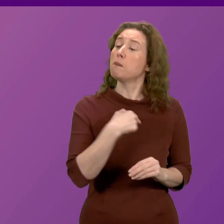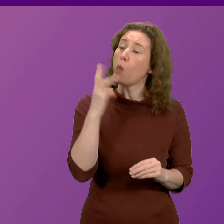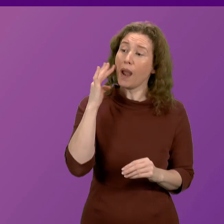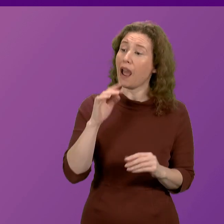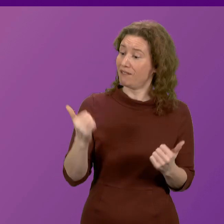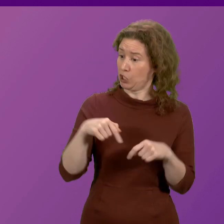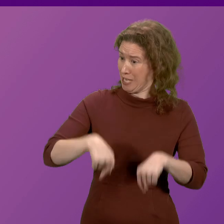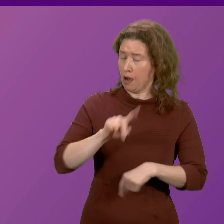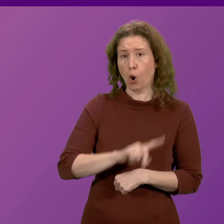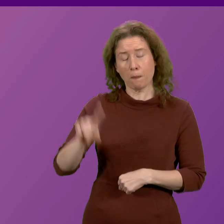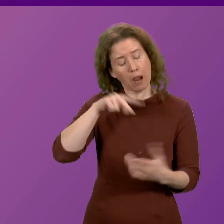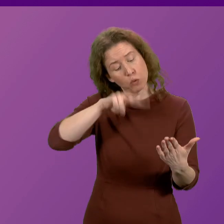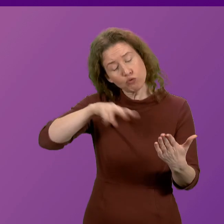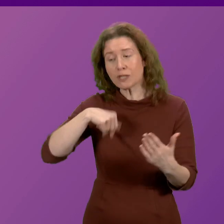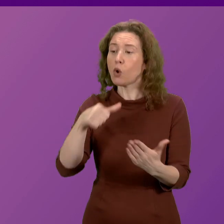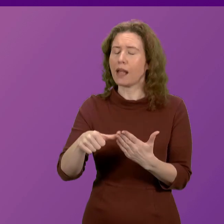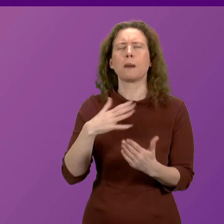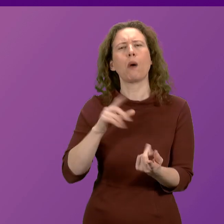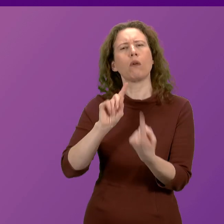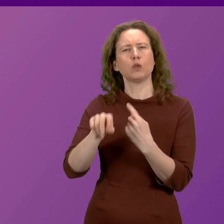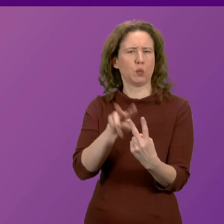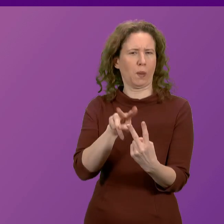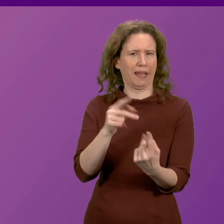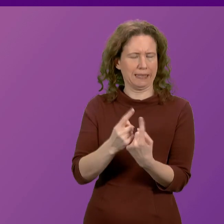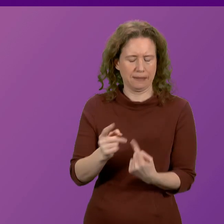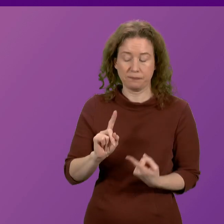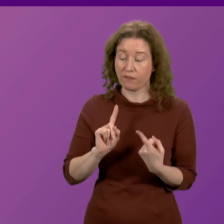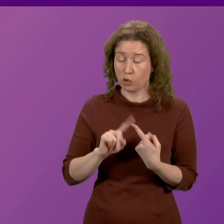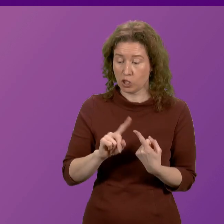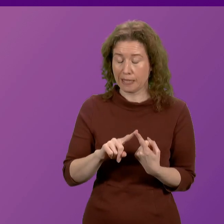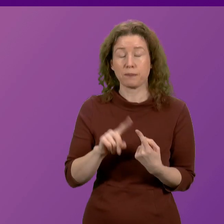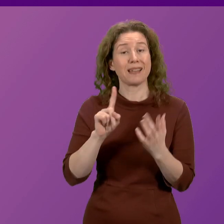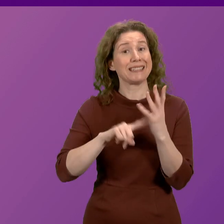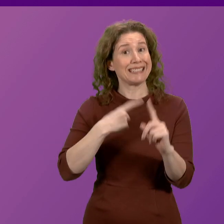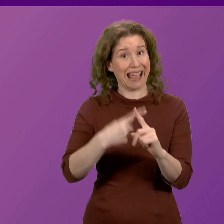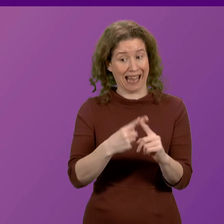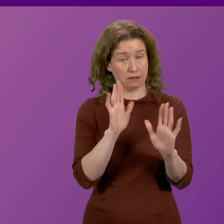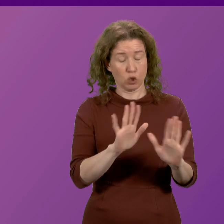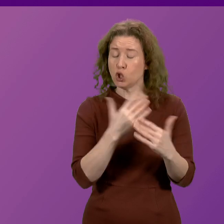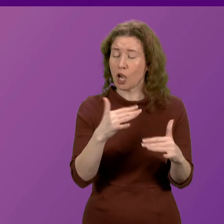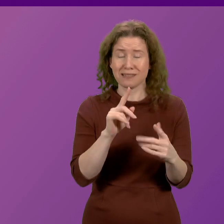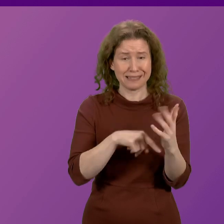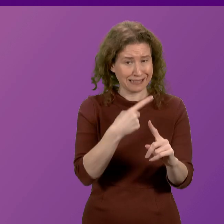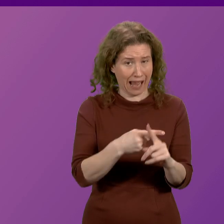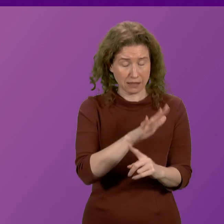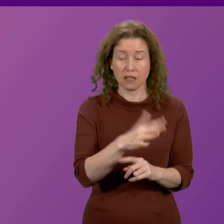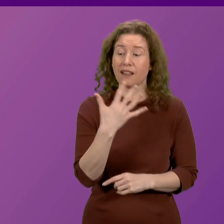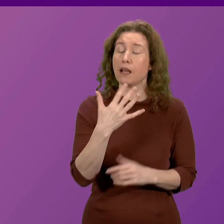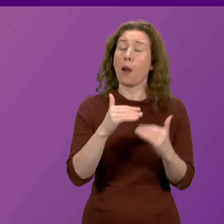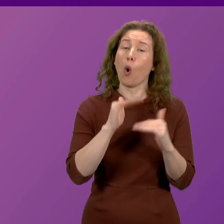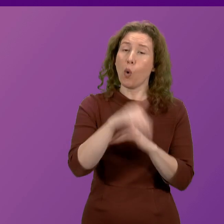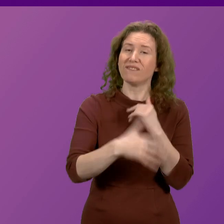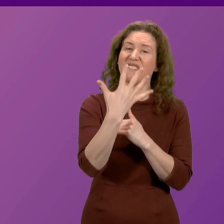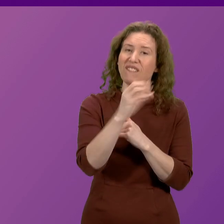but I will tell Mr Findlay two things. First, if we look at tax alone, more than 50 per cent of